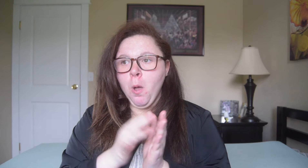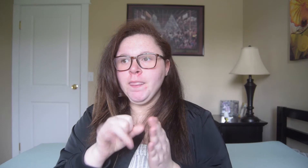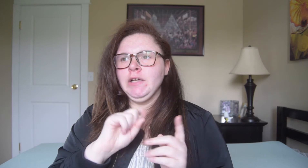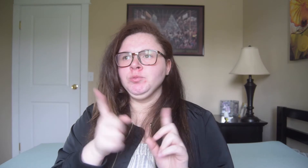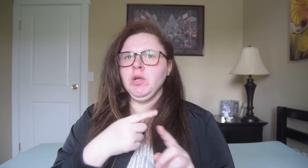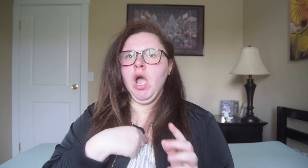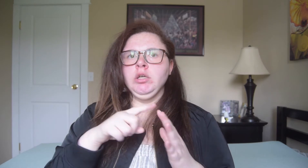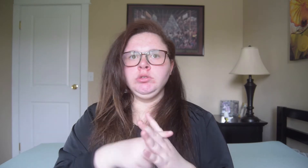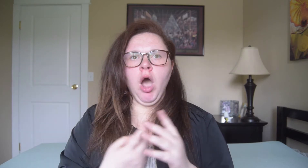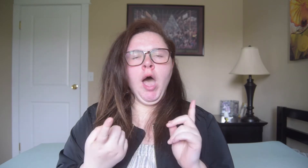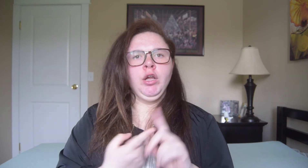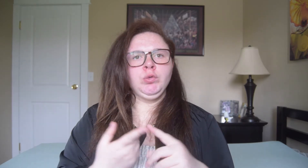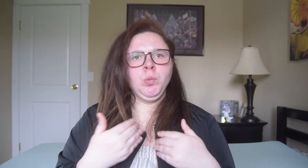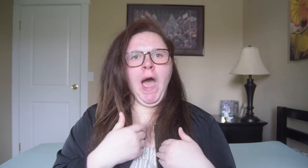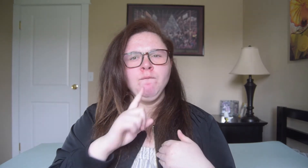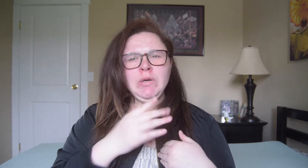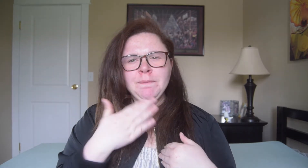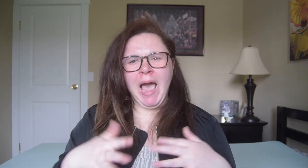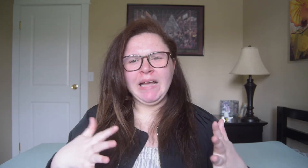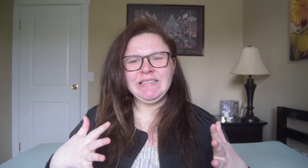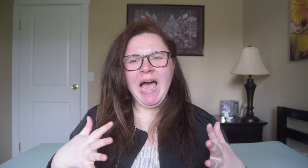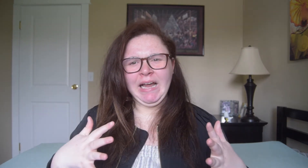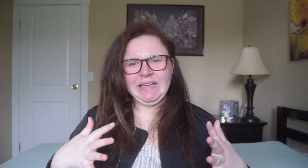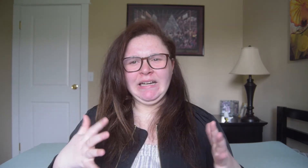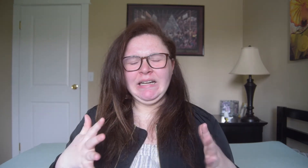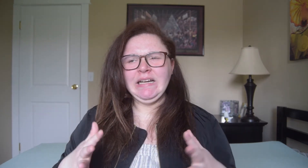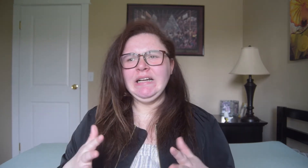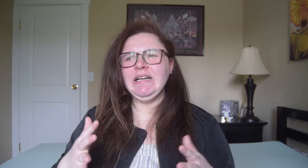That's when I started to have really bad anxiety attacks